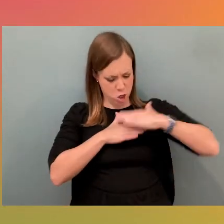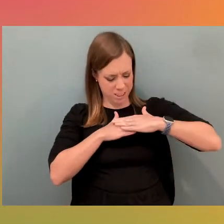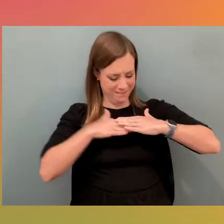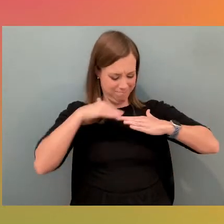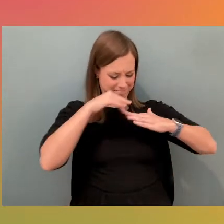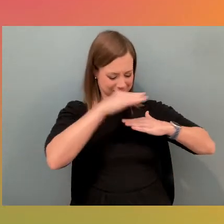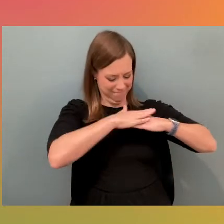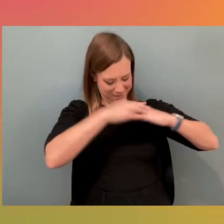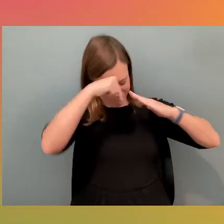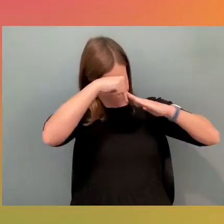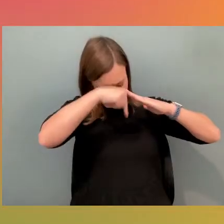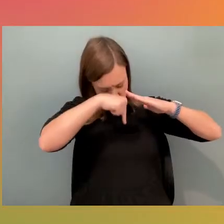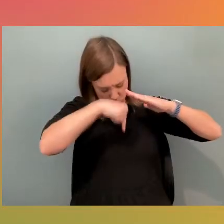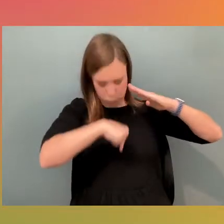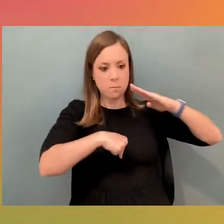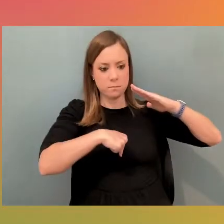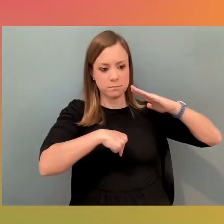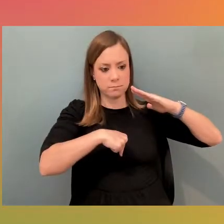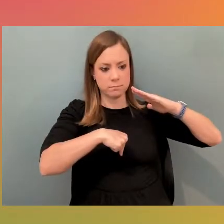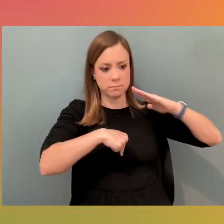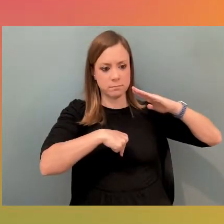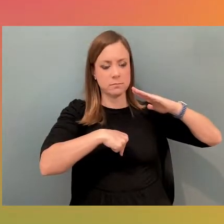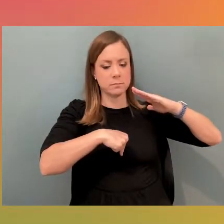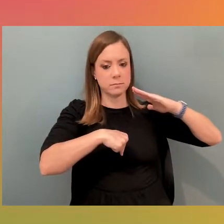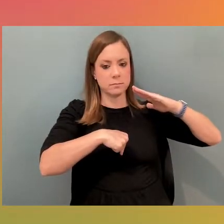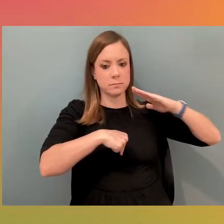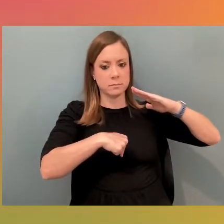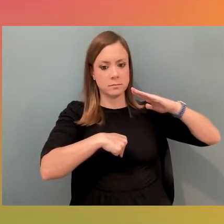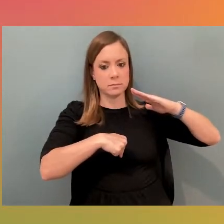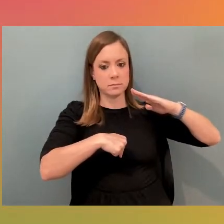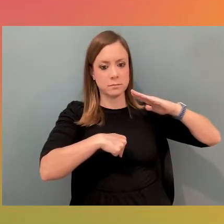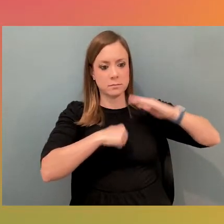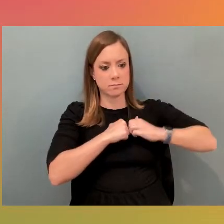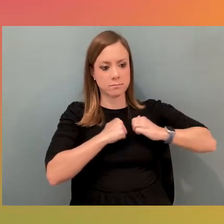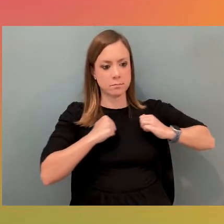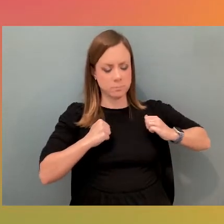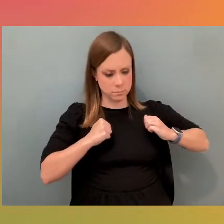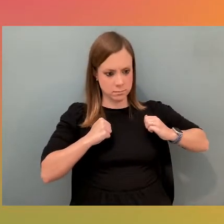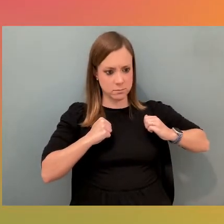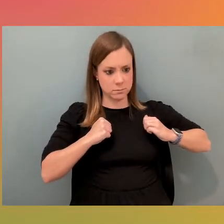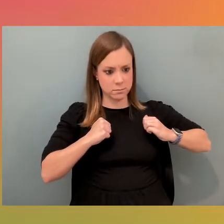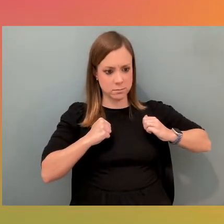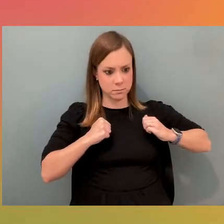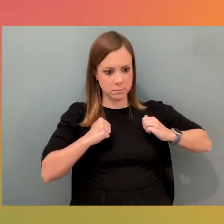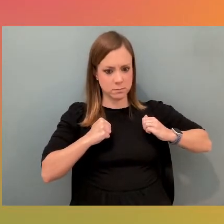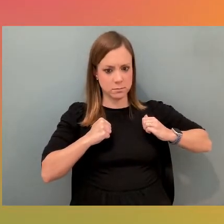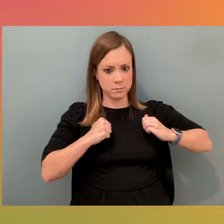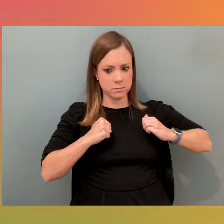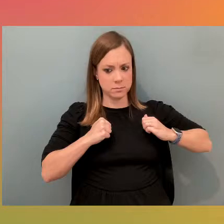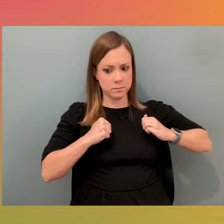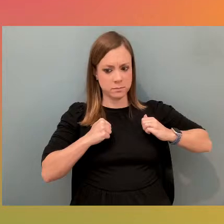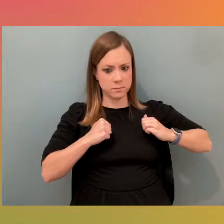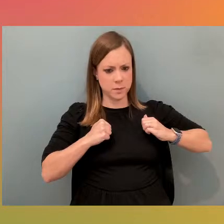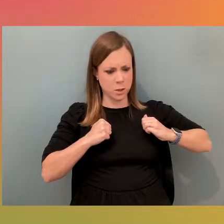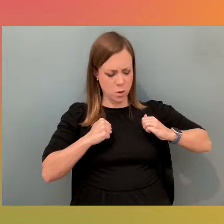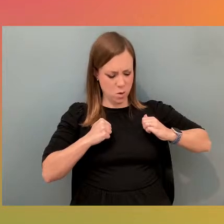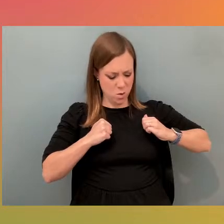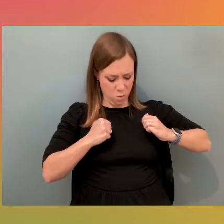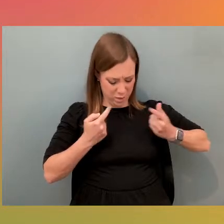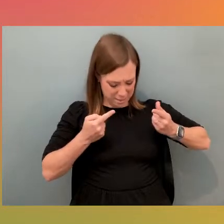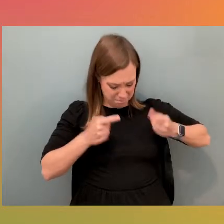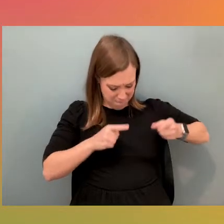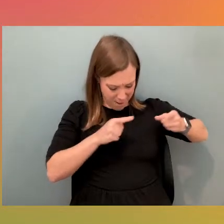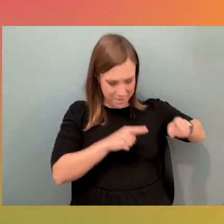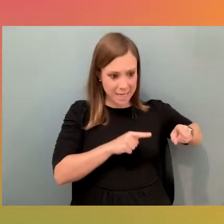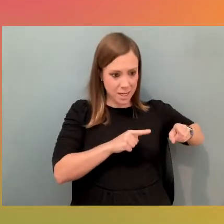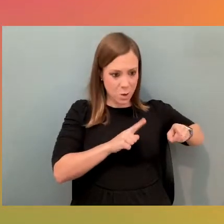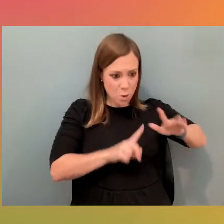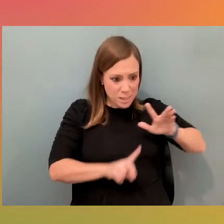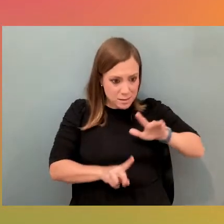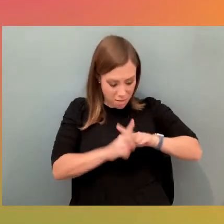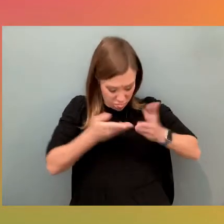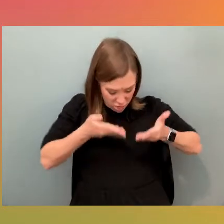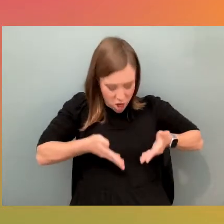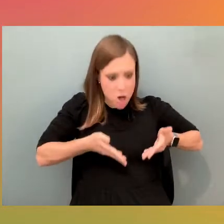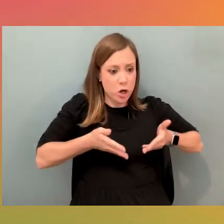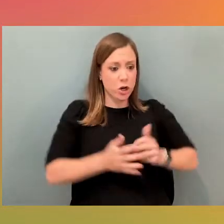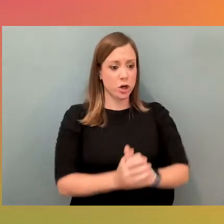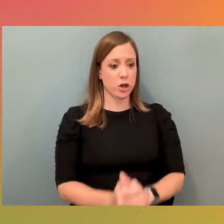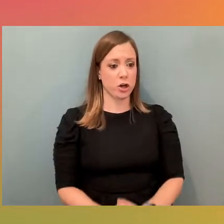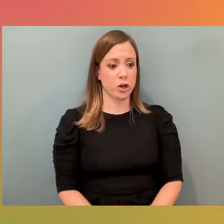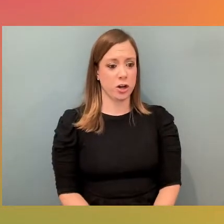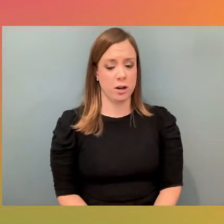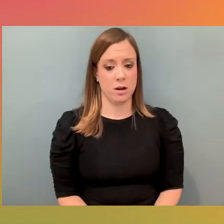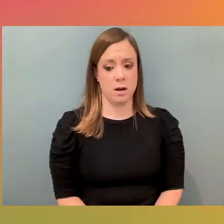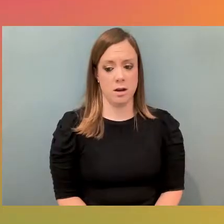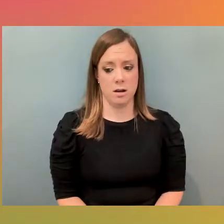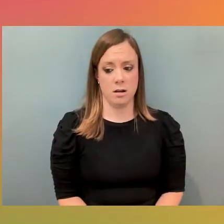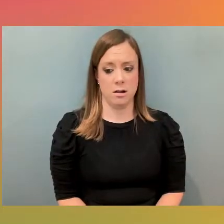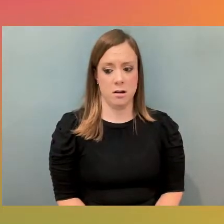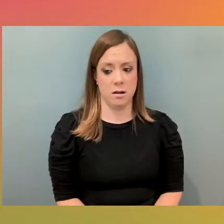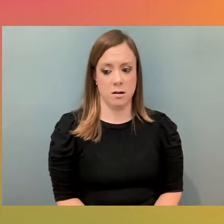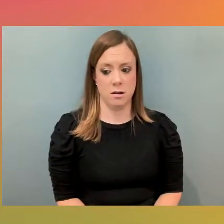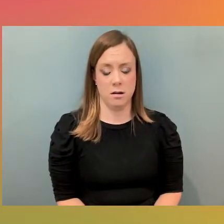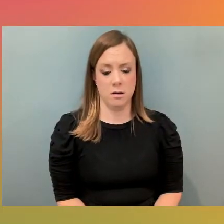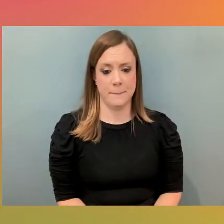SO REALLY TRULY, A FEW LAYERS